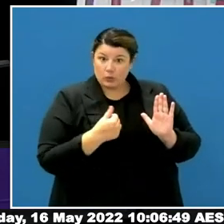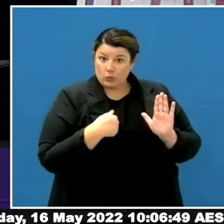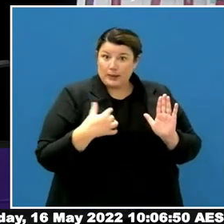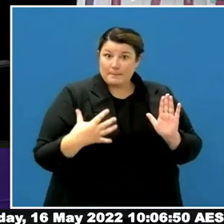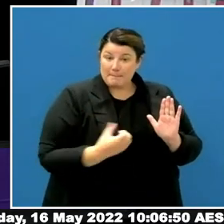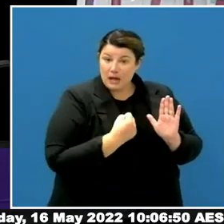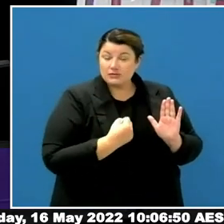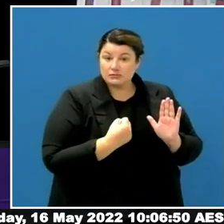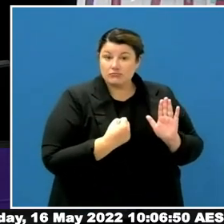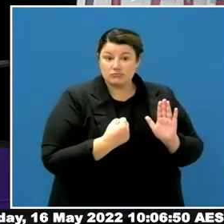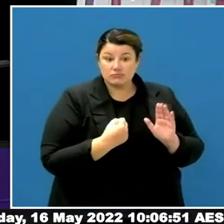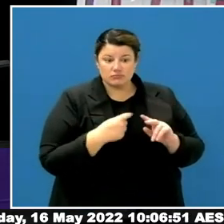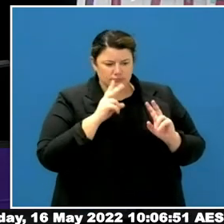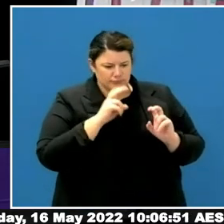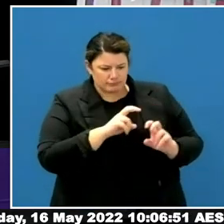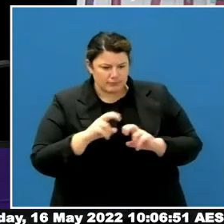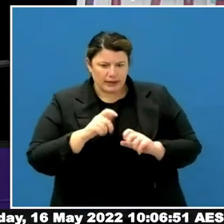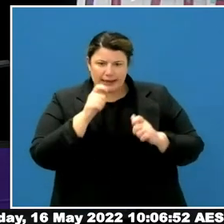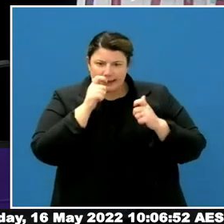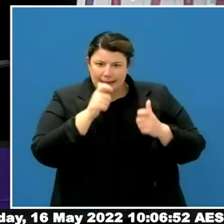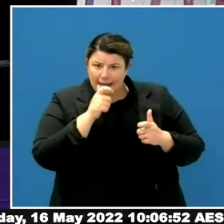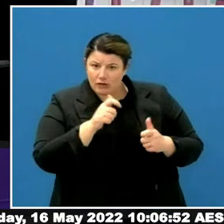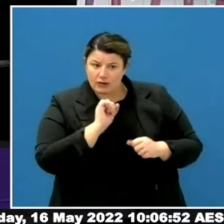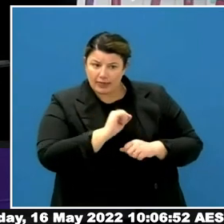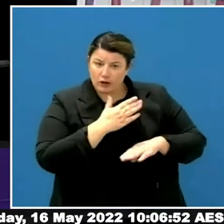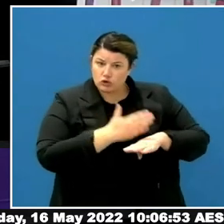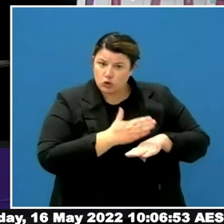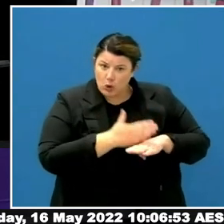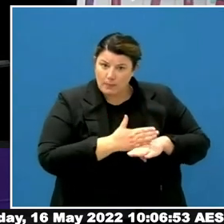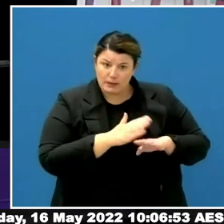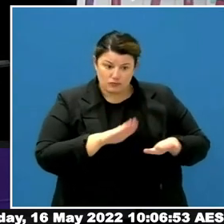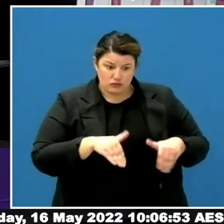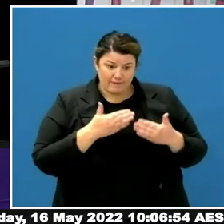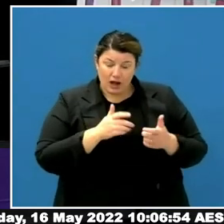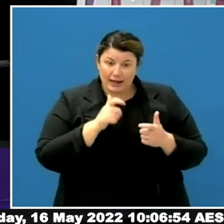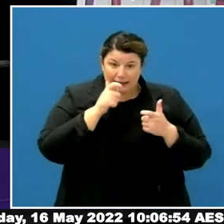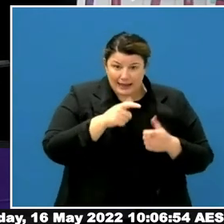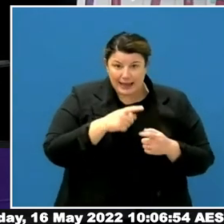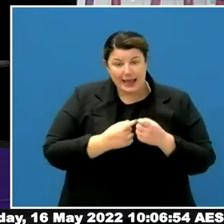the critical role that carers play in providing care and support to people with